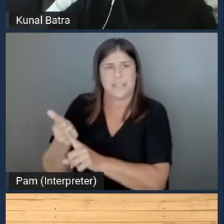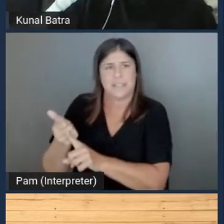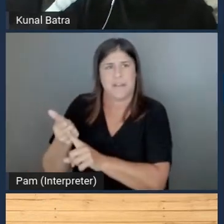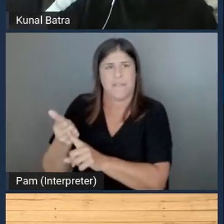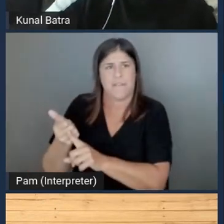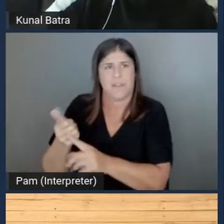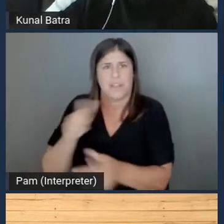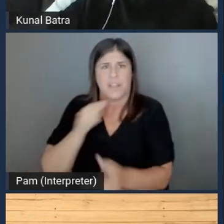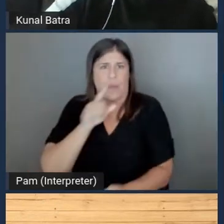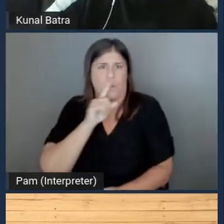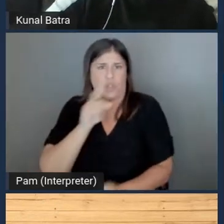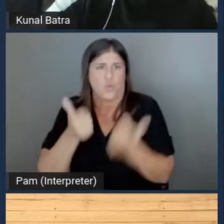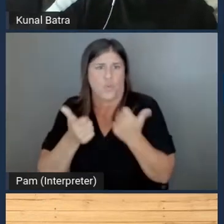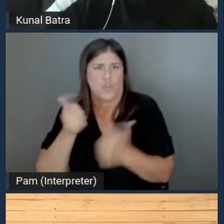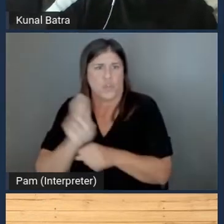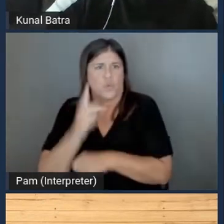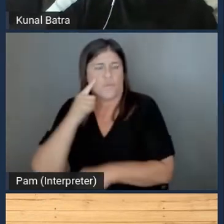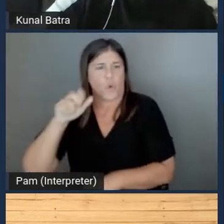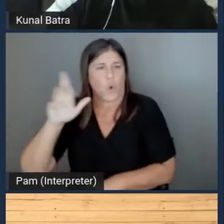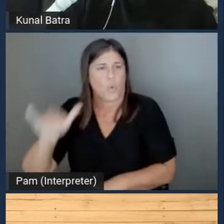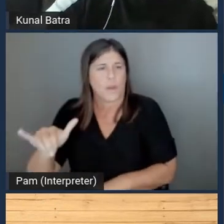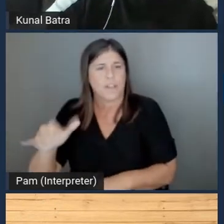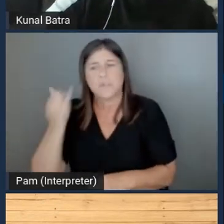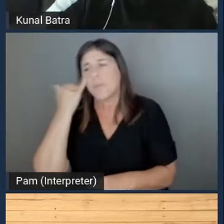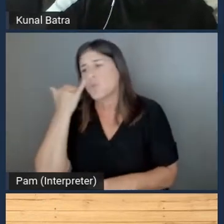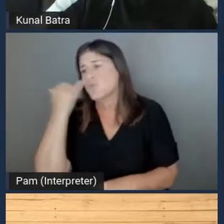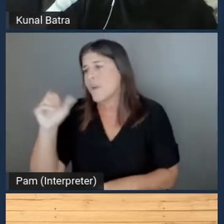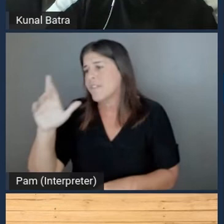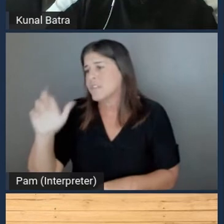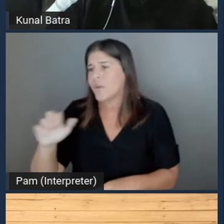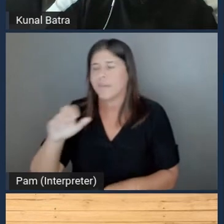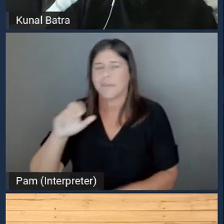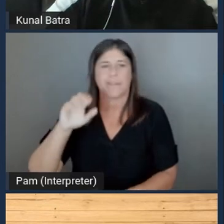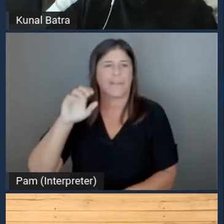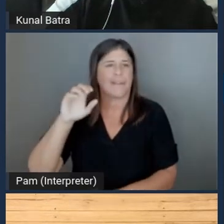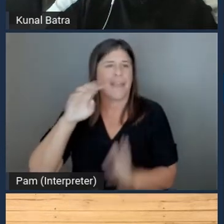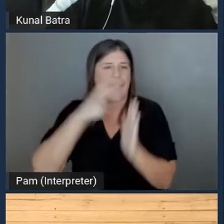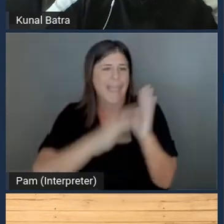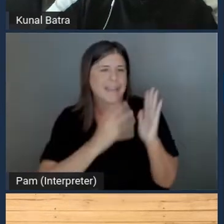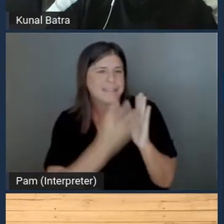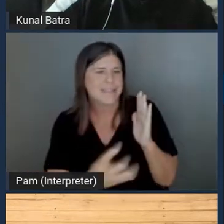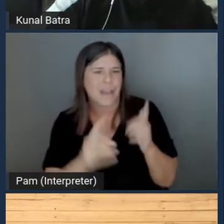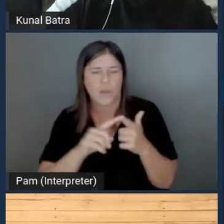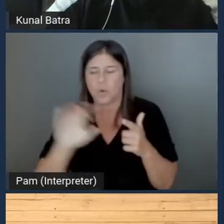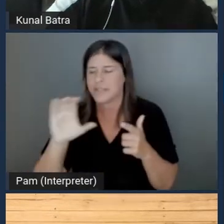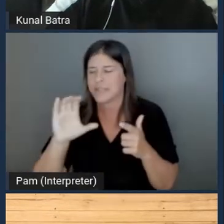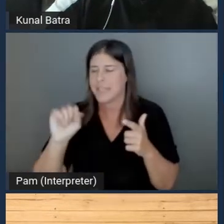So if you have sources like Excel sheet or CSV files, where do you wanna store them?